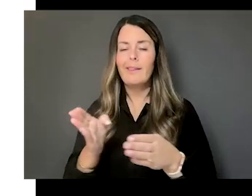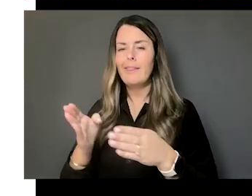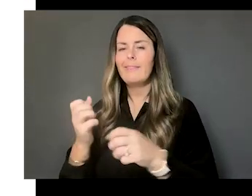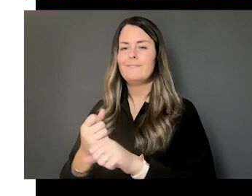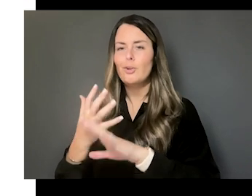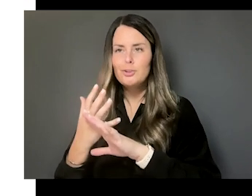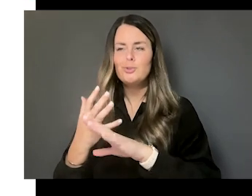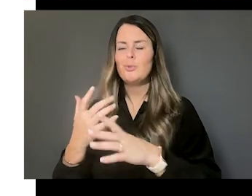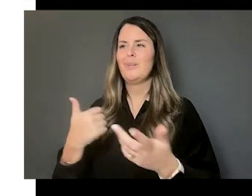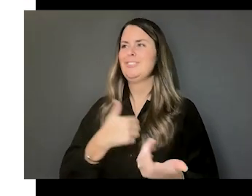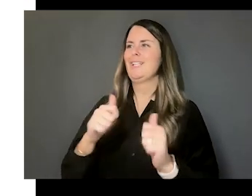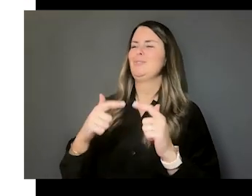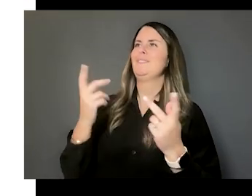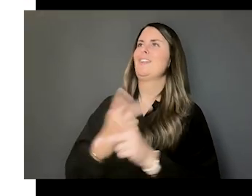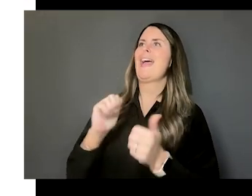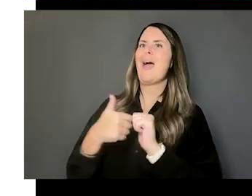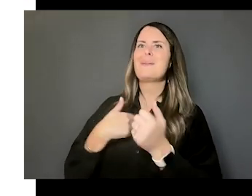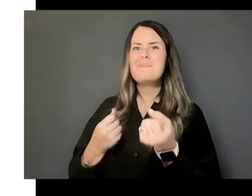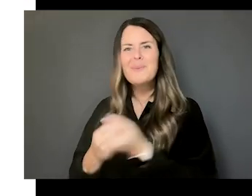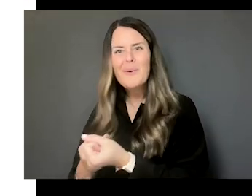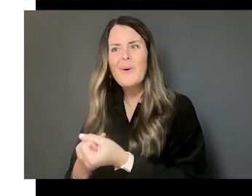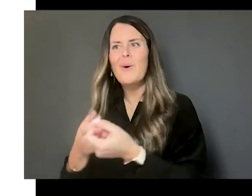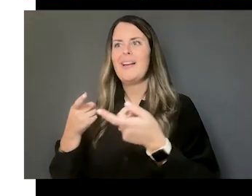trying to figure out, how do we support these kids in a virtual world?